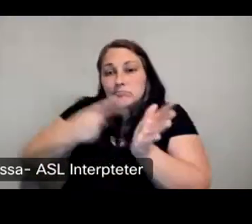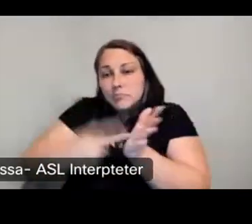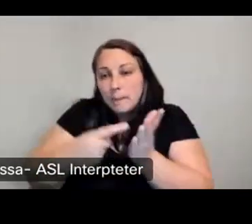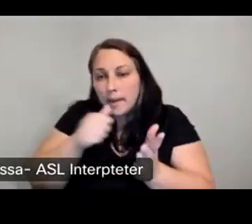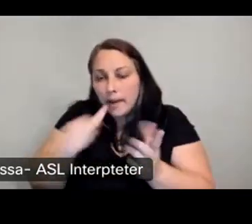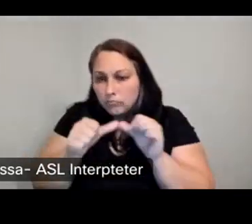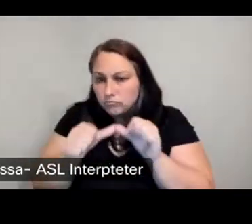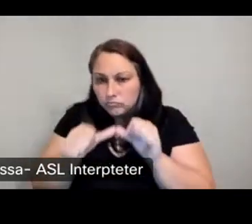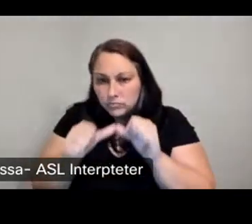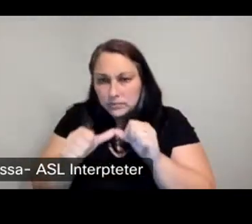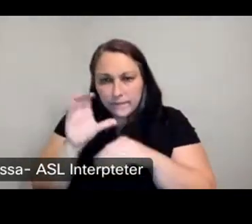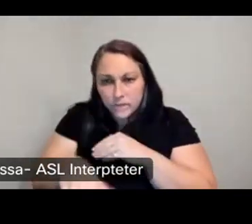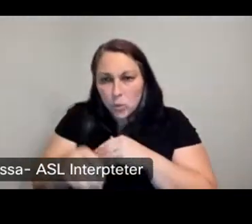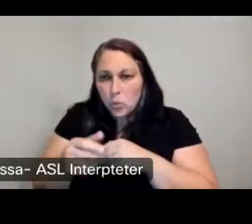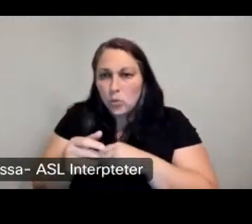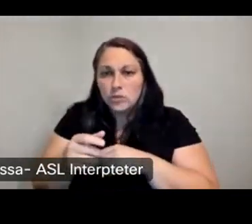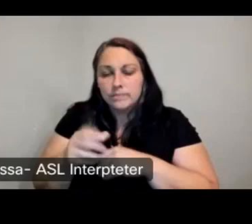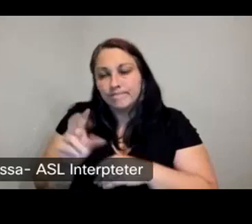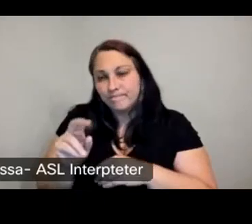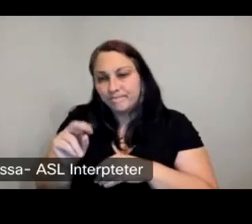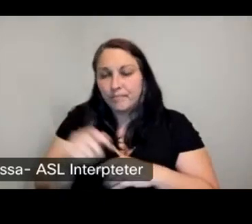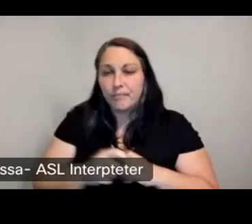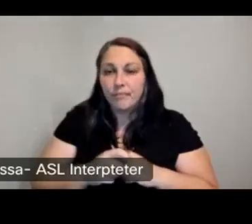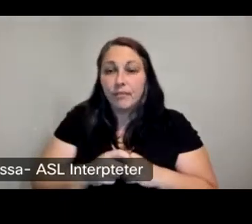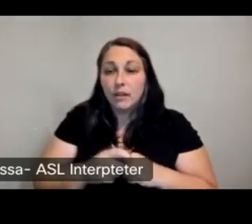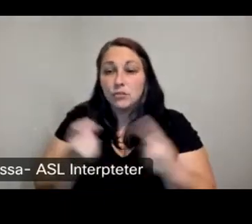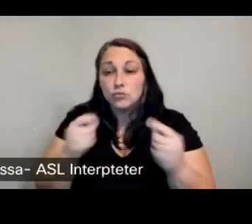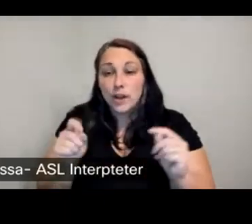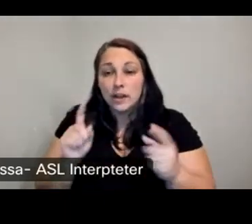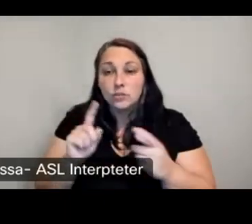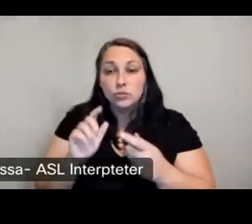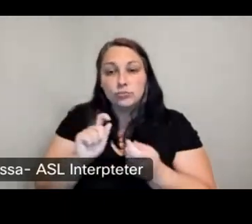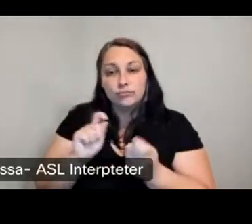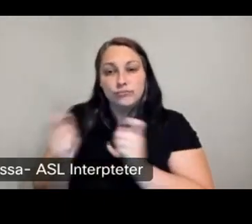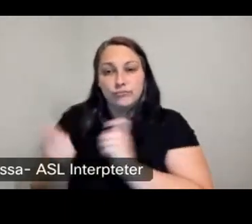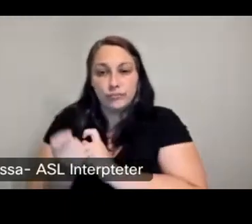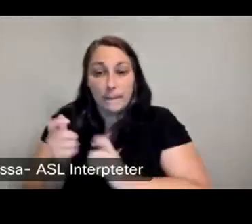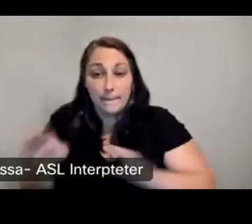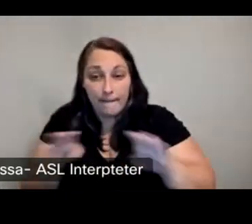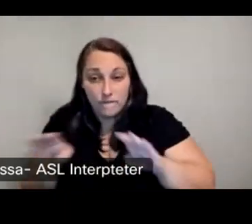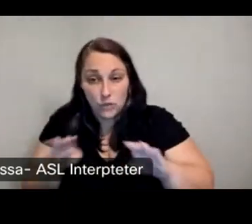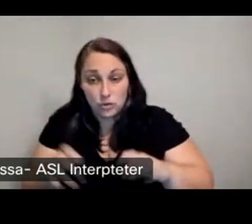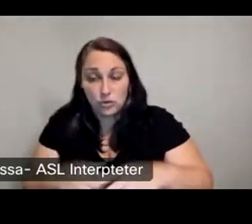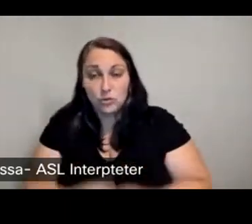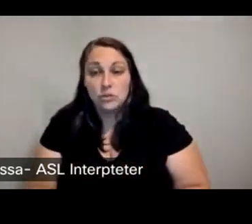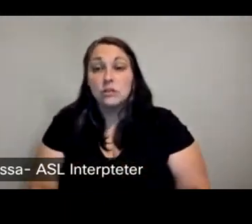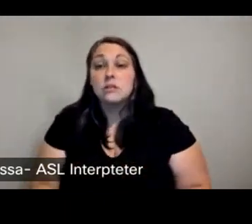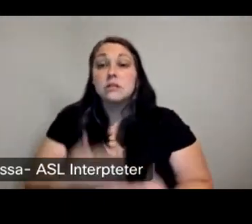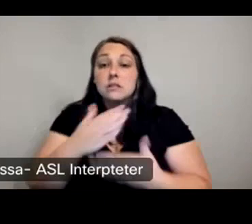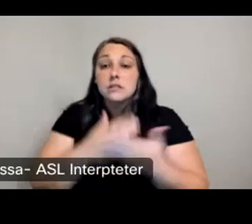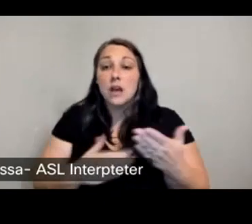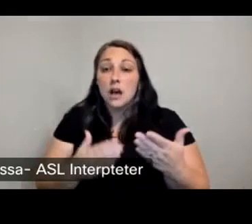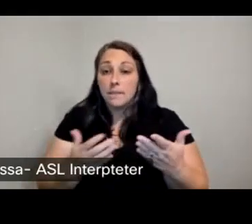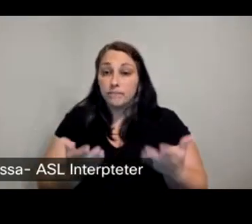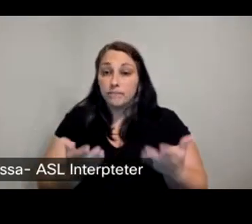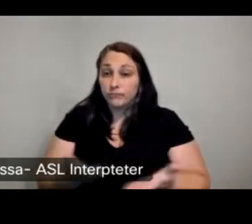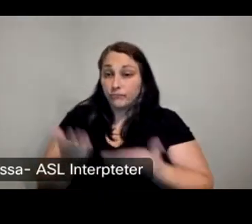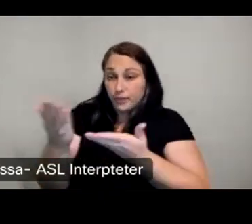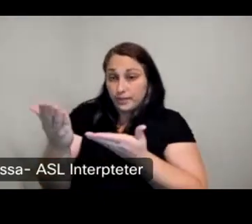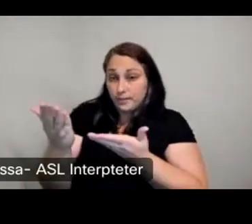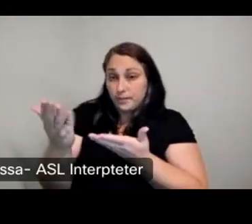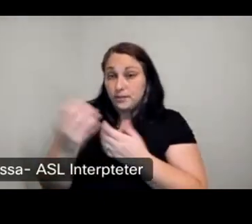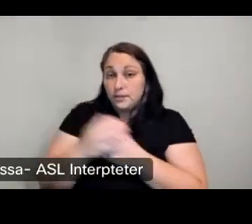um it's trying to modify Behavior some of the recommendations uh that have also resulted is